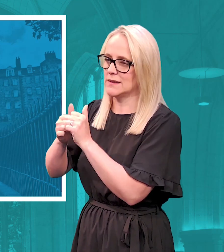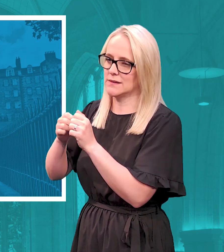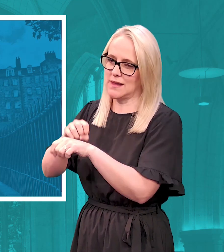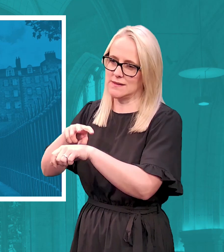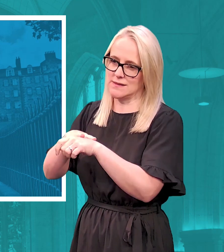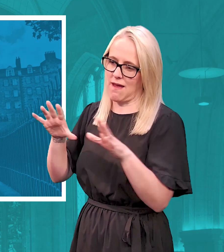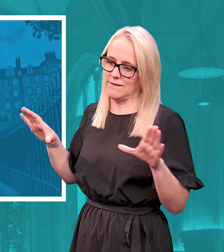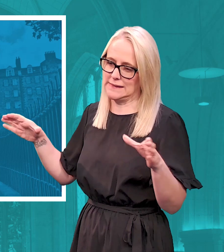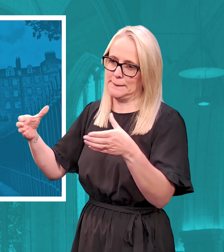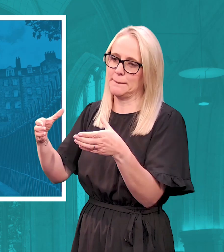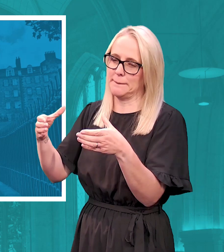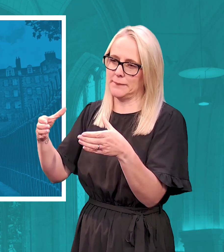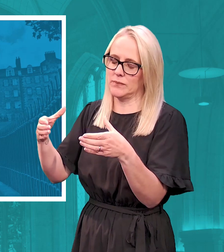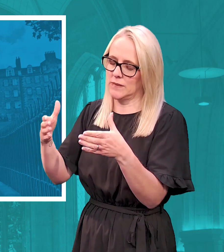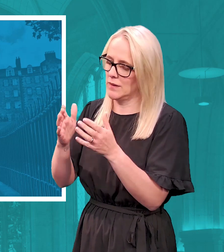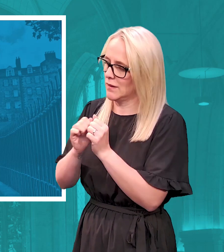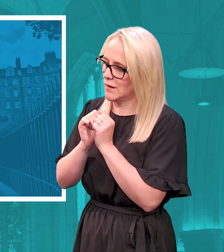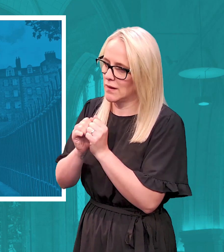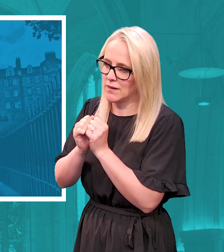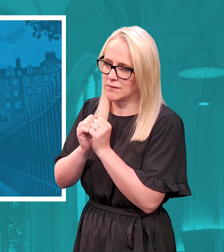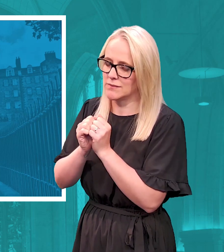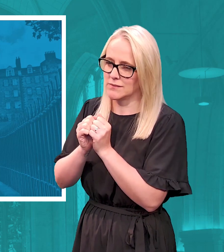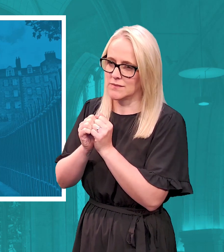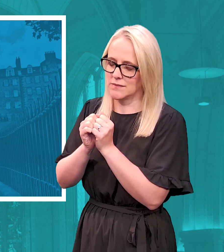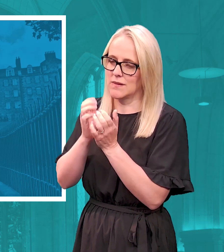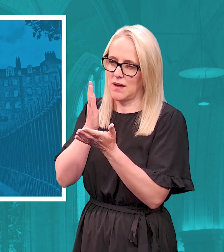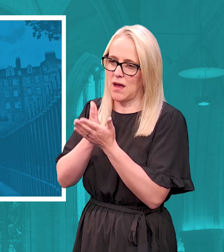with whom it has been a pleasure mostly to work with.